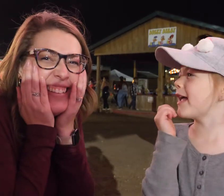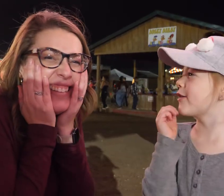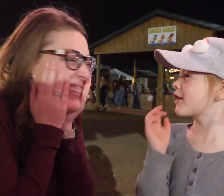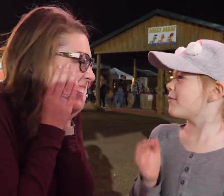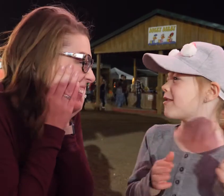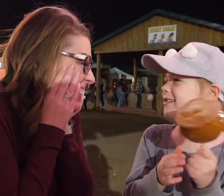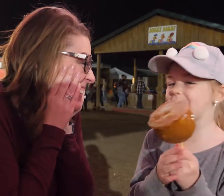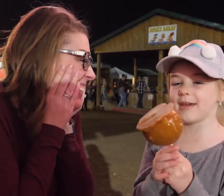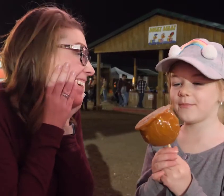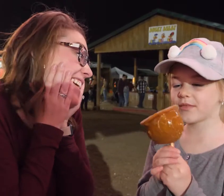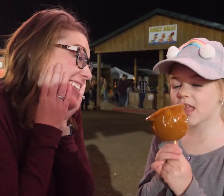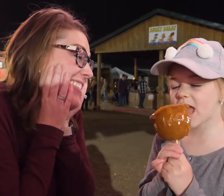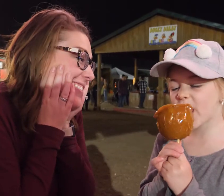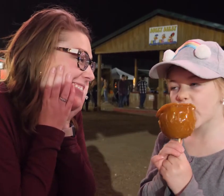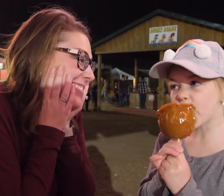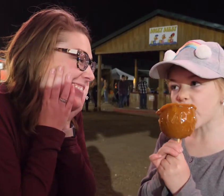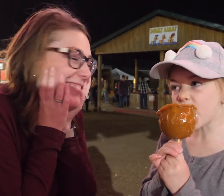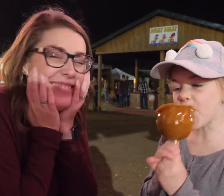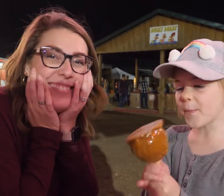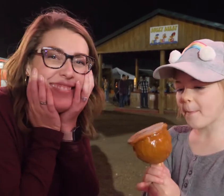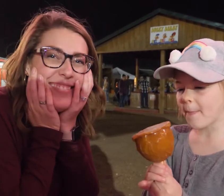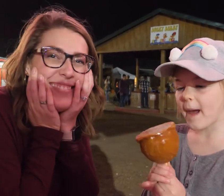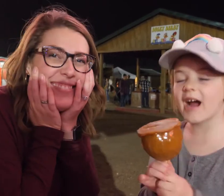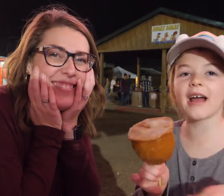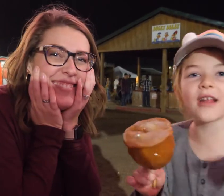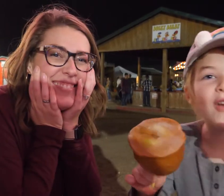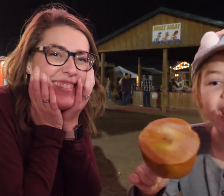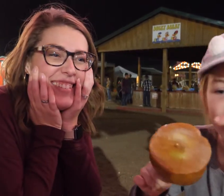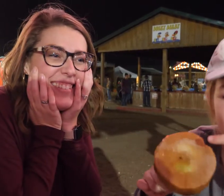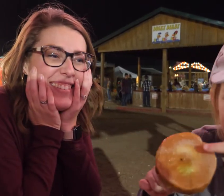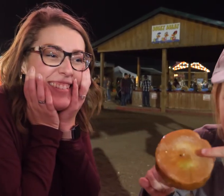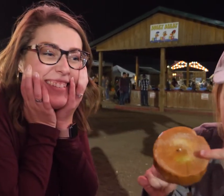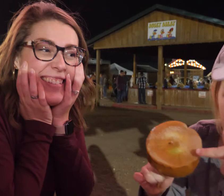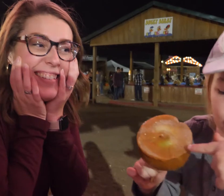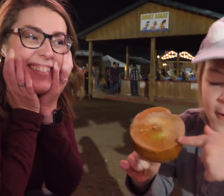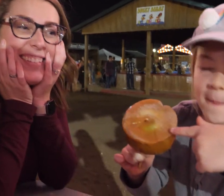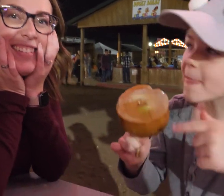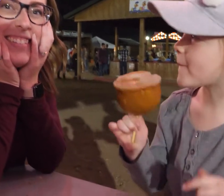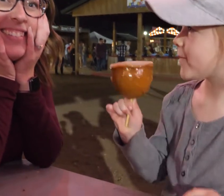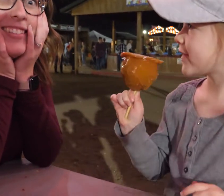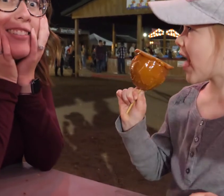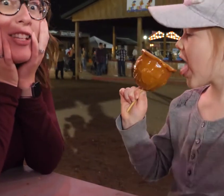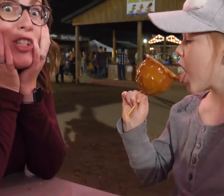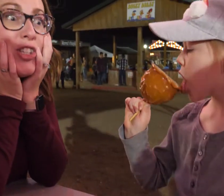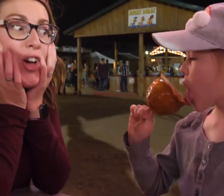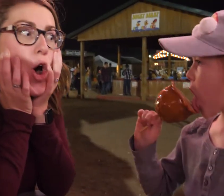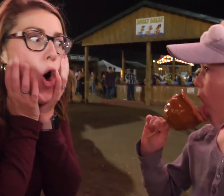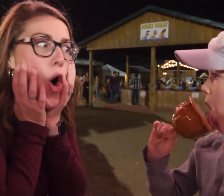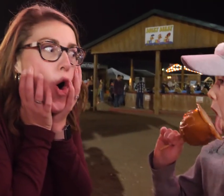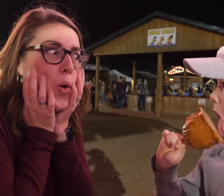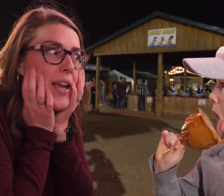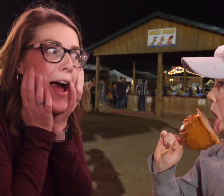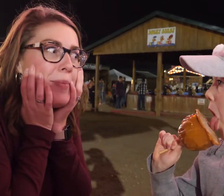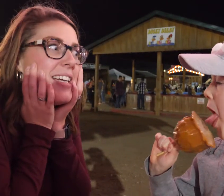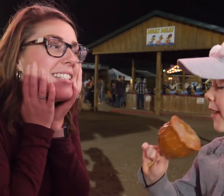APPLE APPLE Oh my gosh this accidentally went in there and it stuck to my cheek!